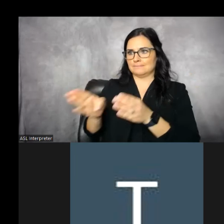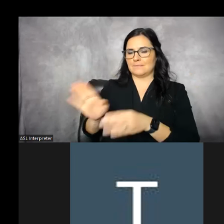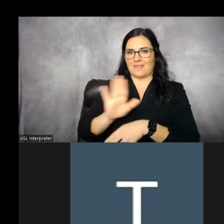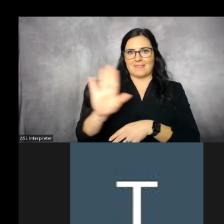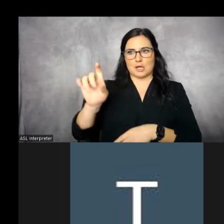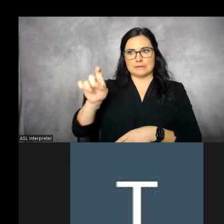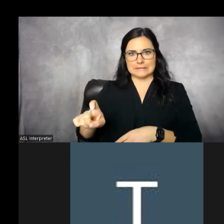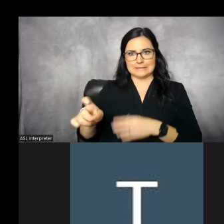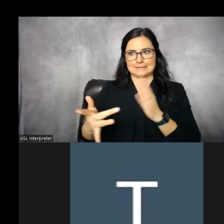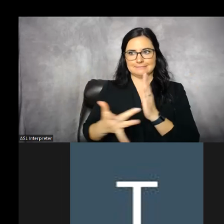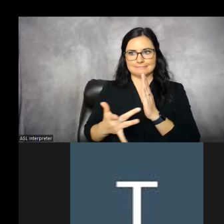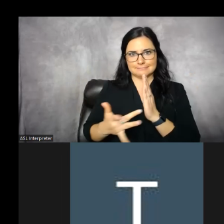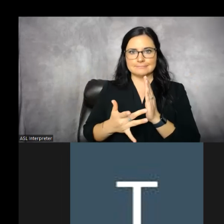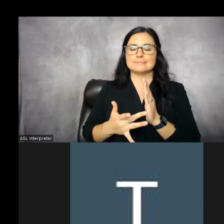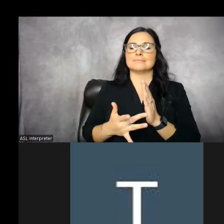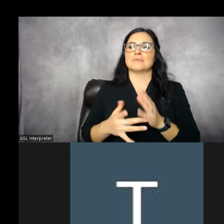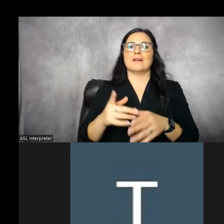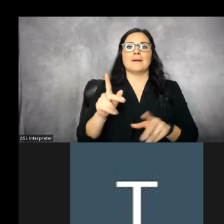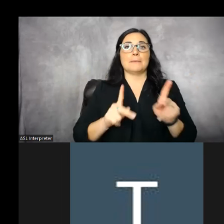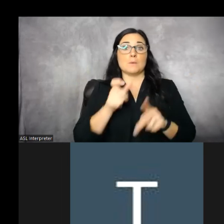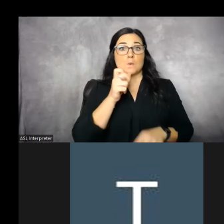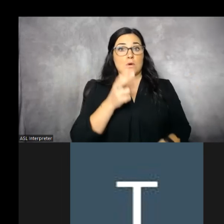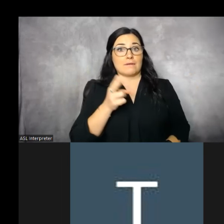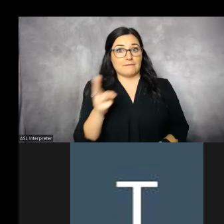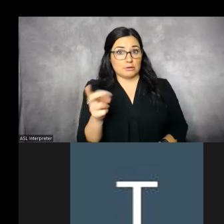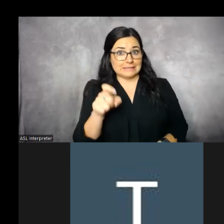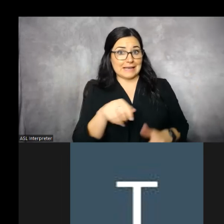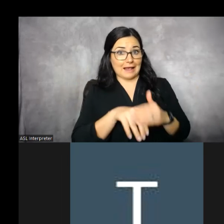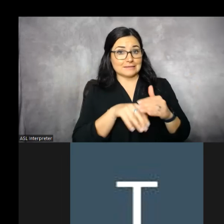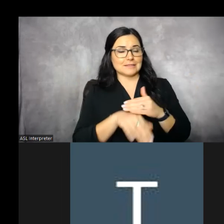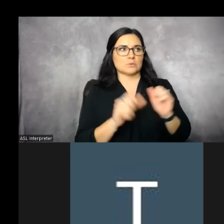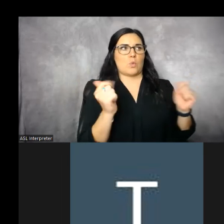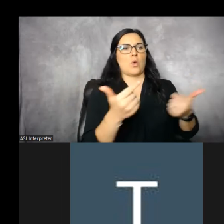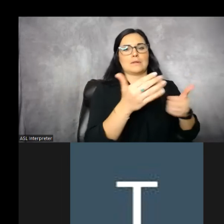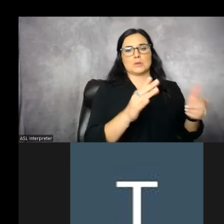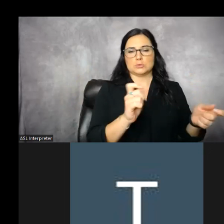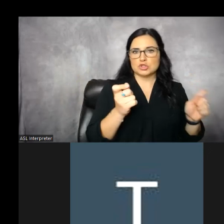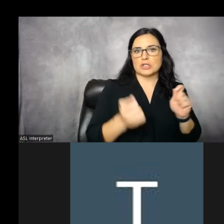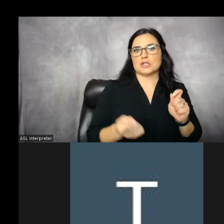say that people that are hard of hearing would benefit from. Does that make any sense?